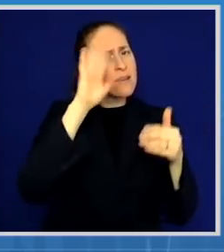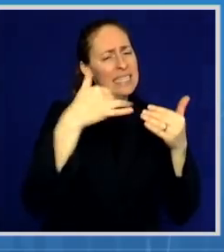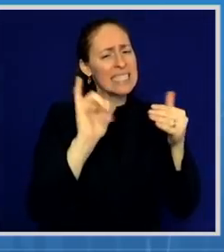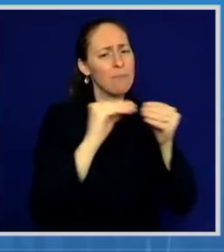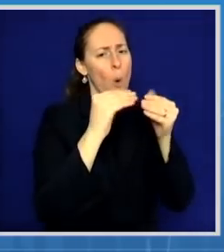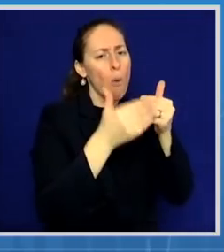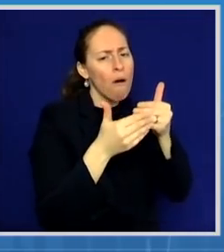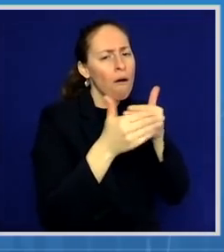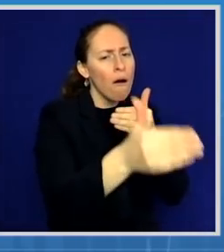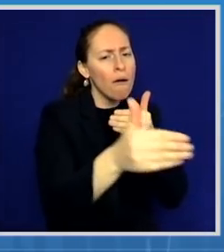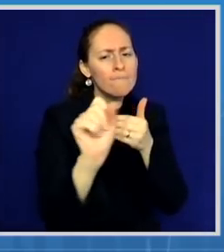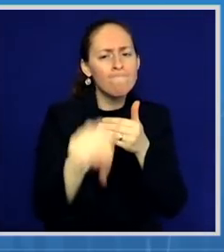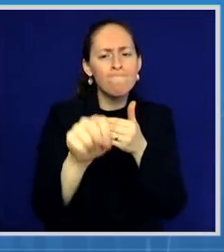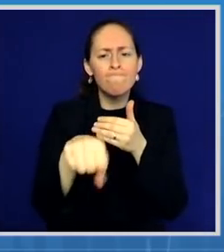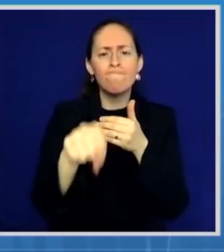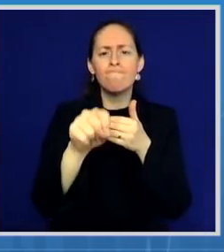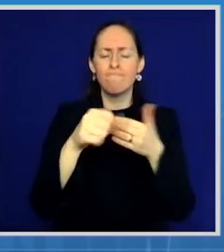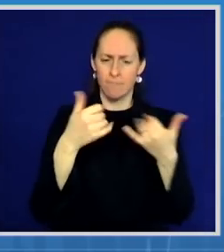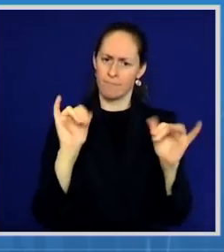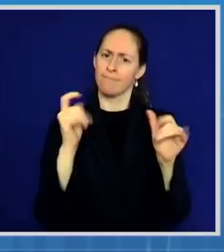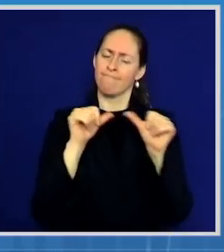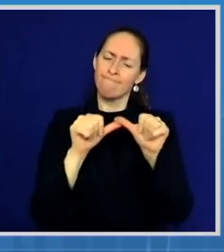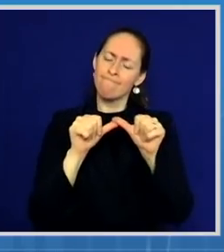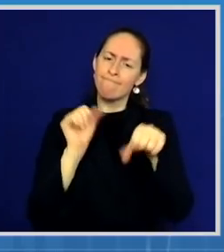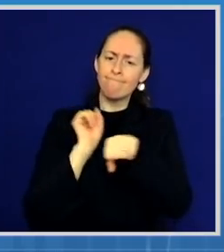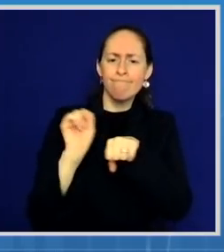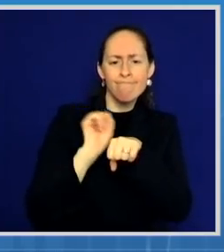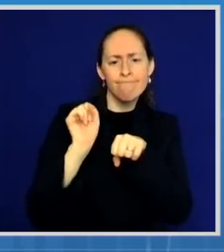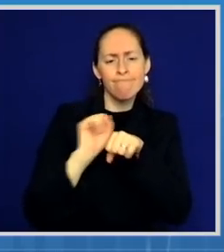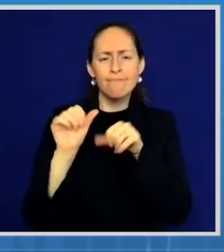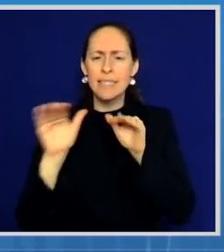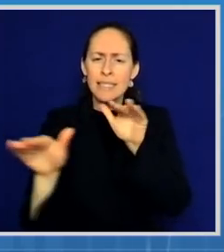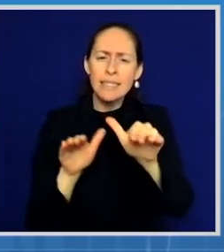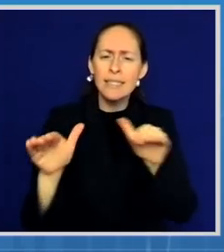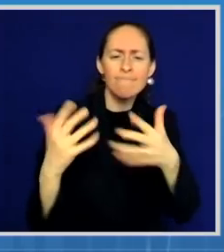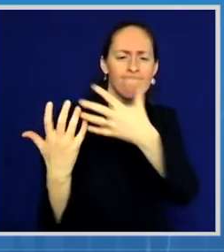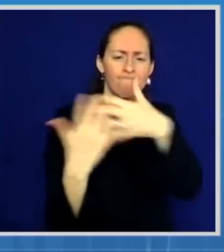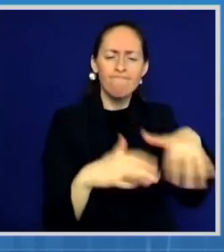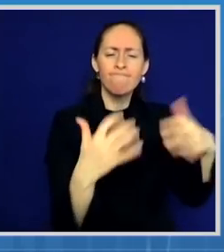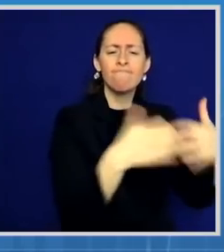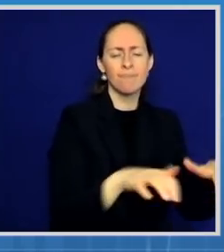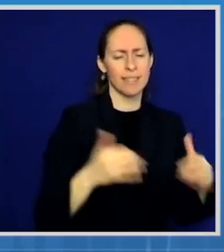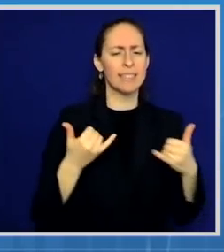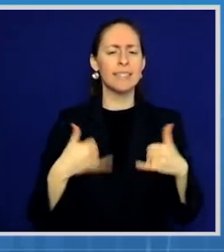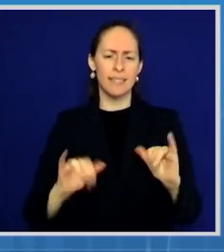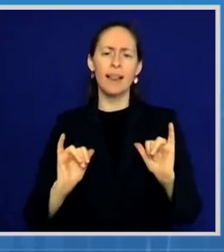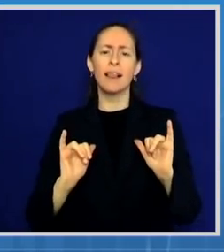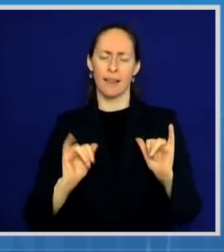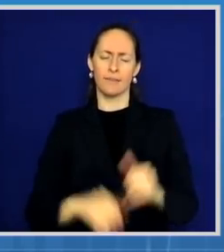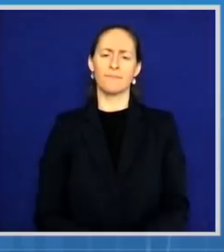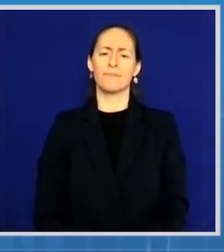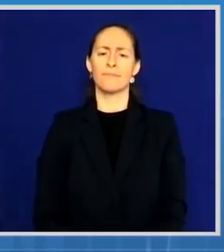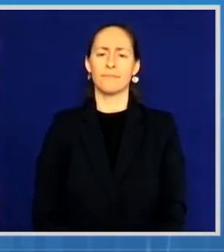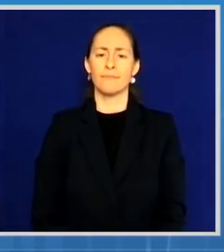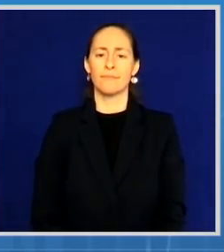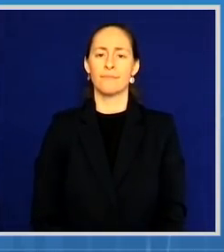we made in our first 100 days. As I laid out last week in this next phase of our vaccination program